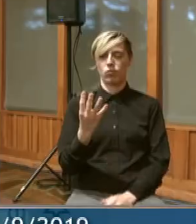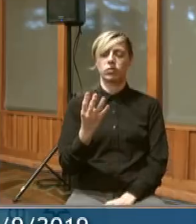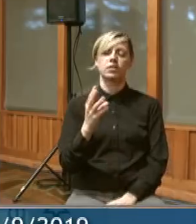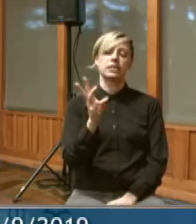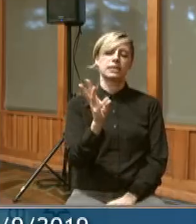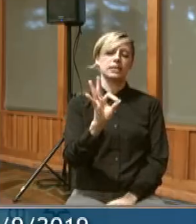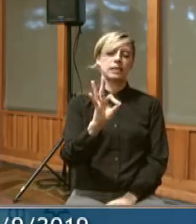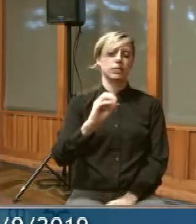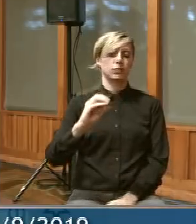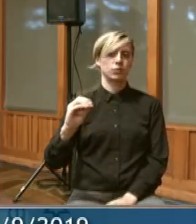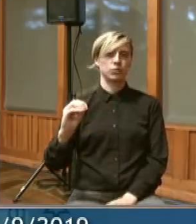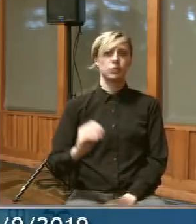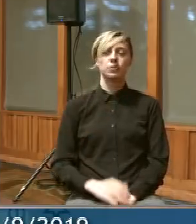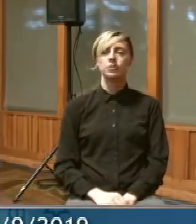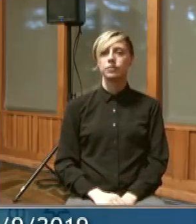NUMBERS.